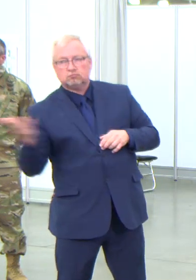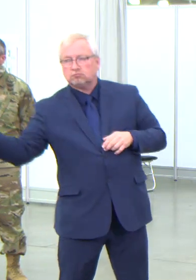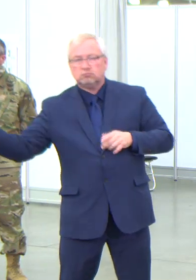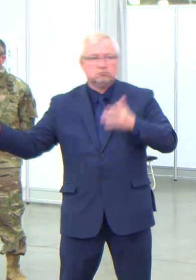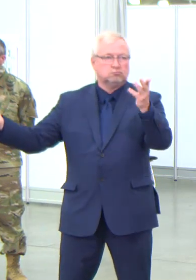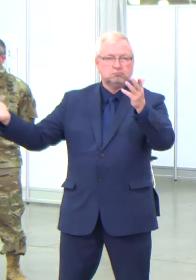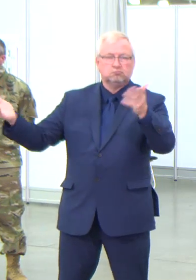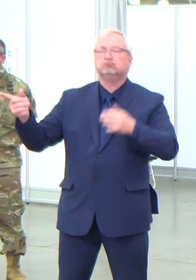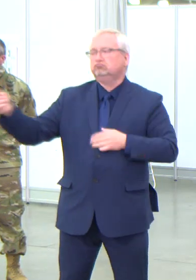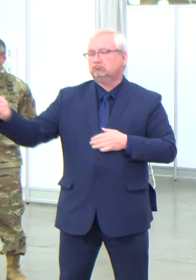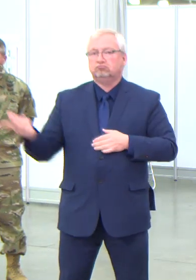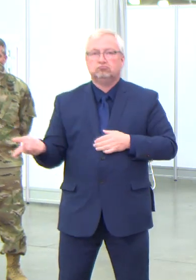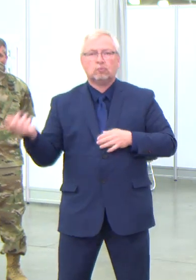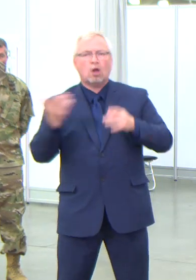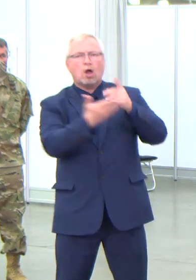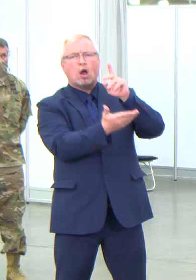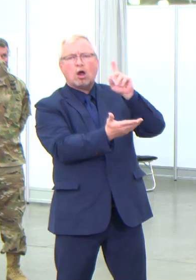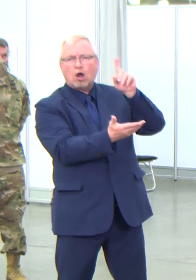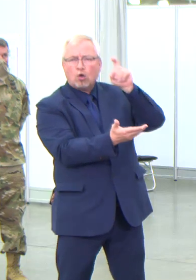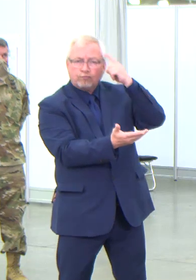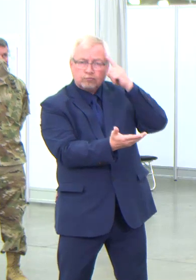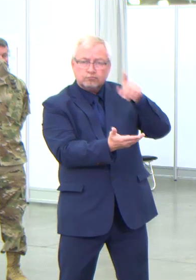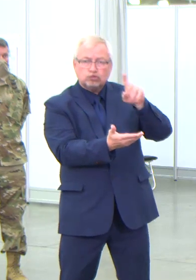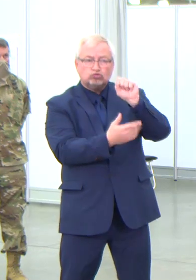(Question off mic.